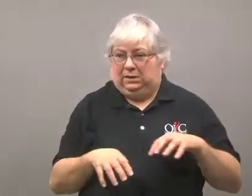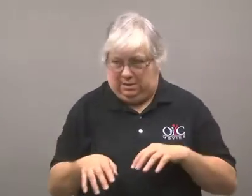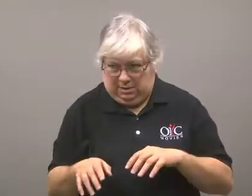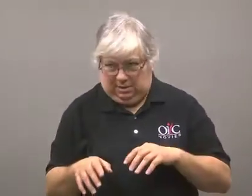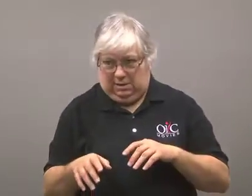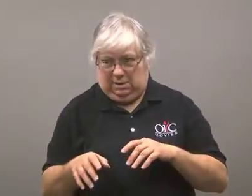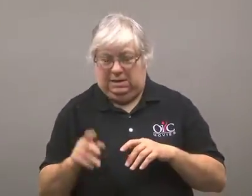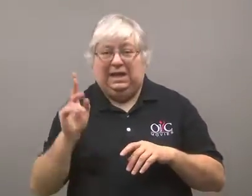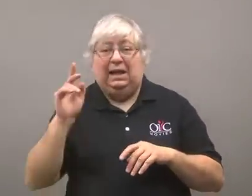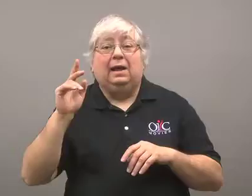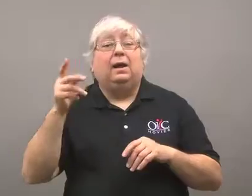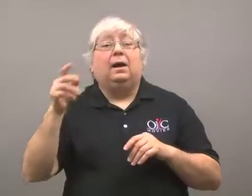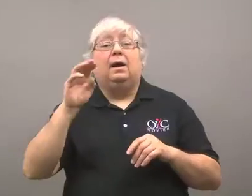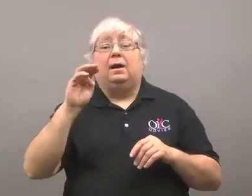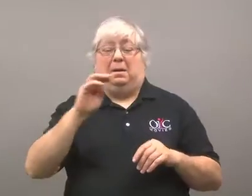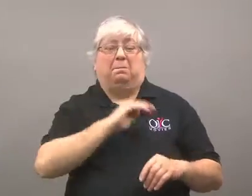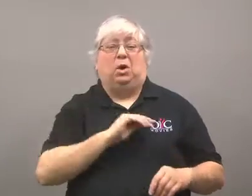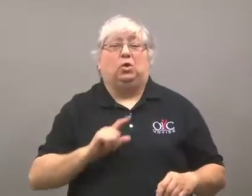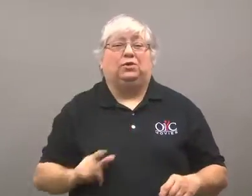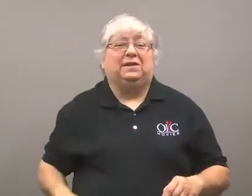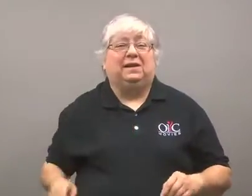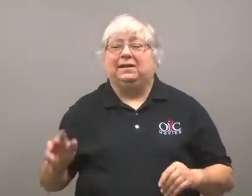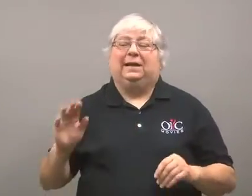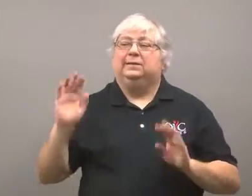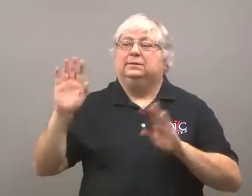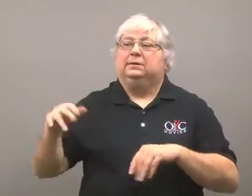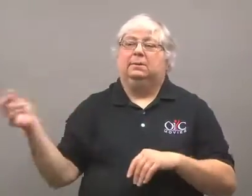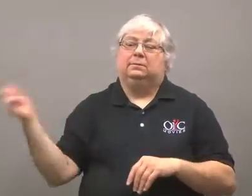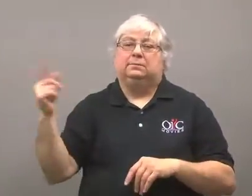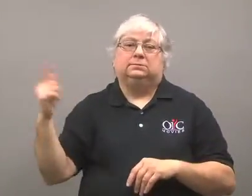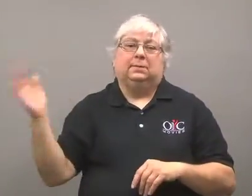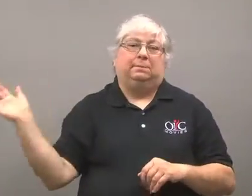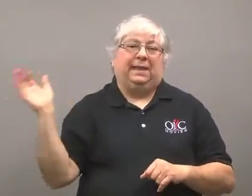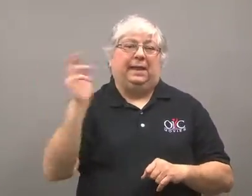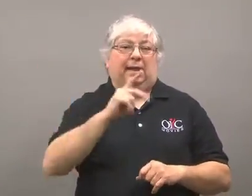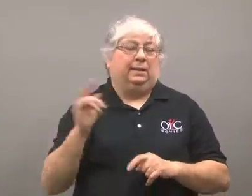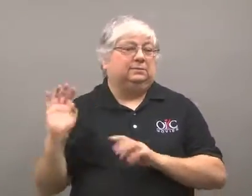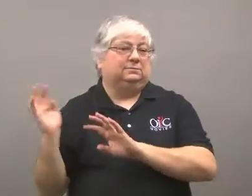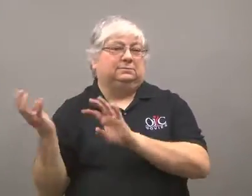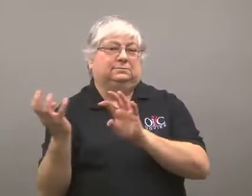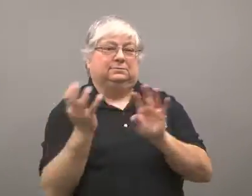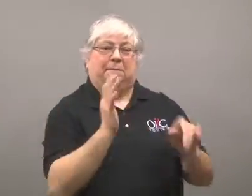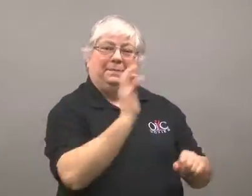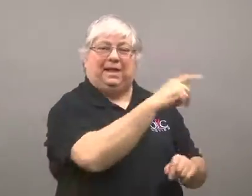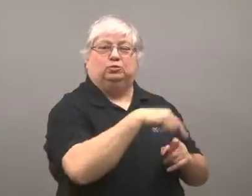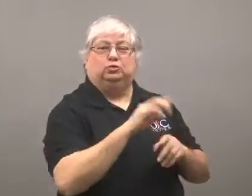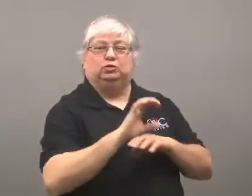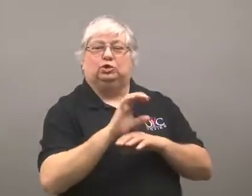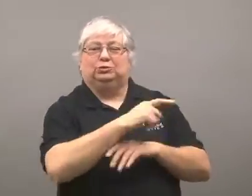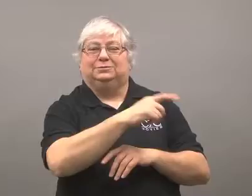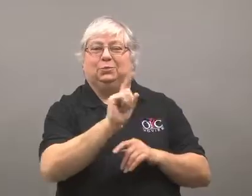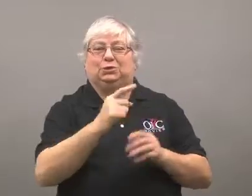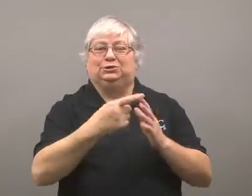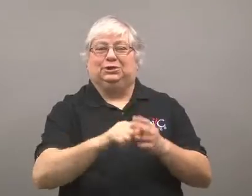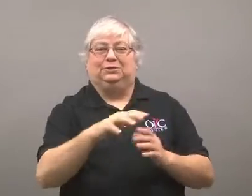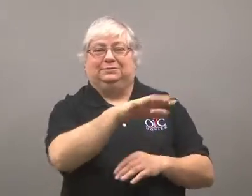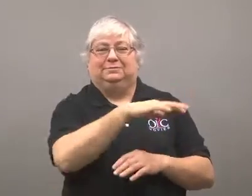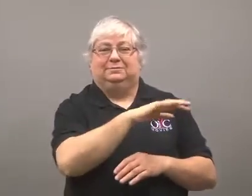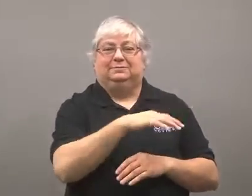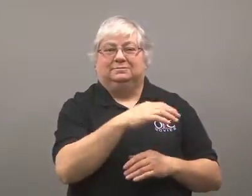Instead, King led the marchers back to the starting point, a church.